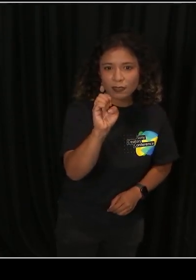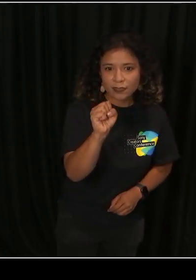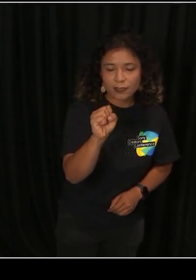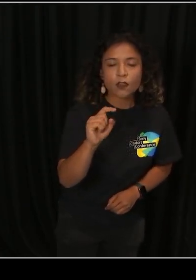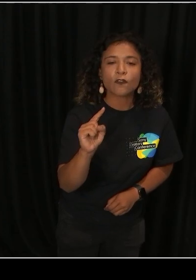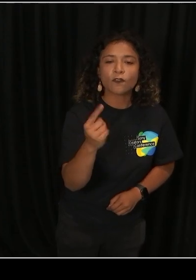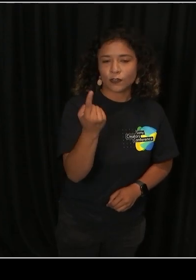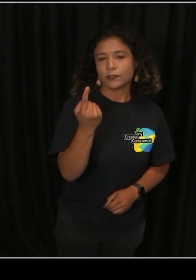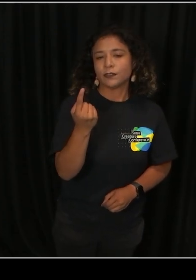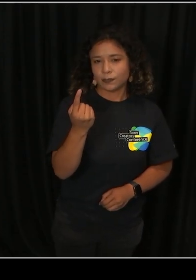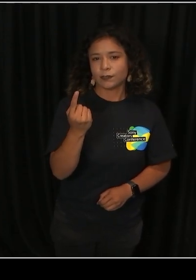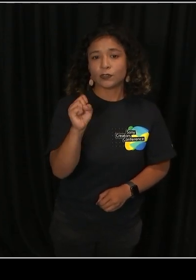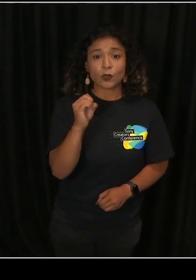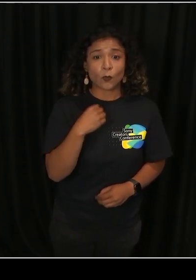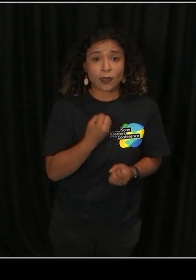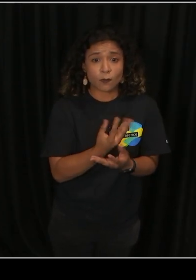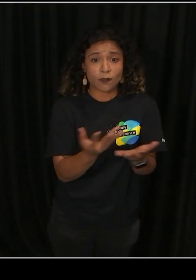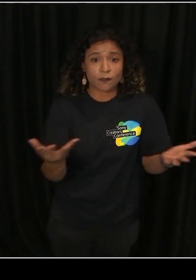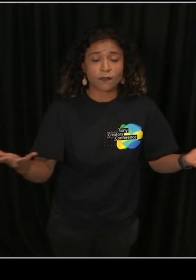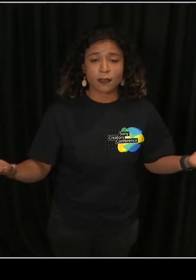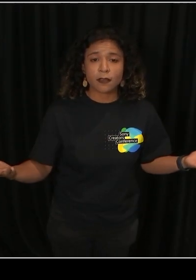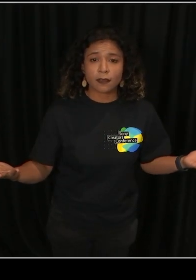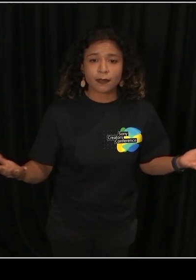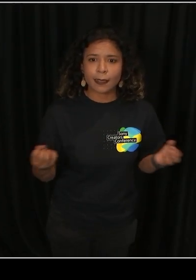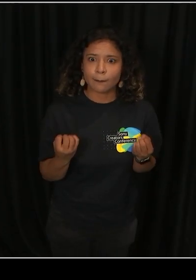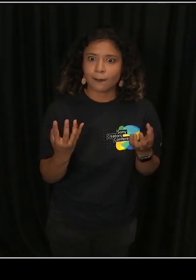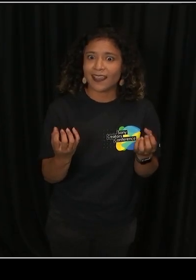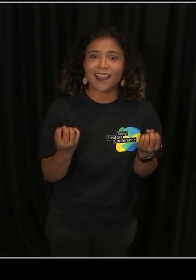So we are providing many emotes,